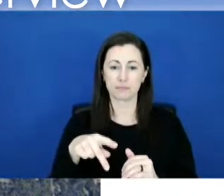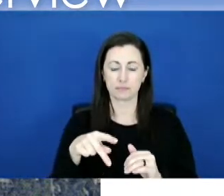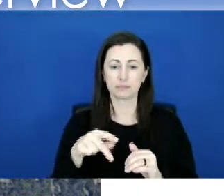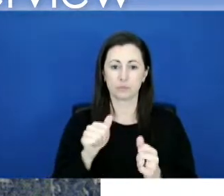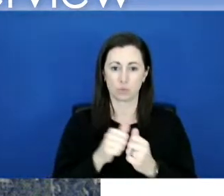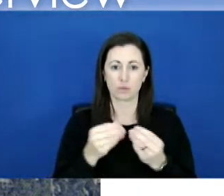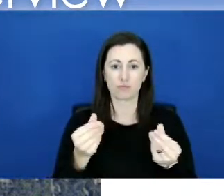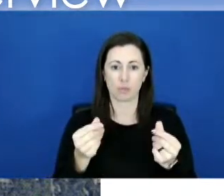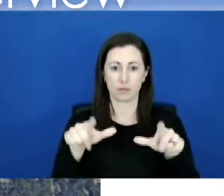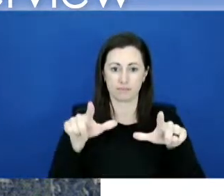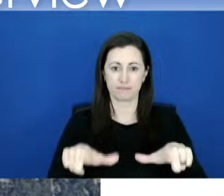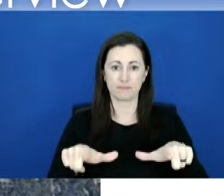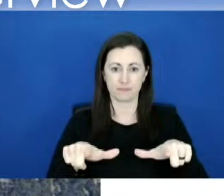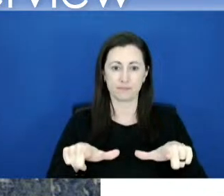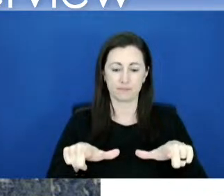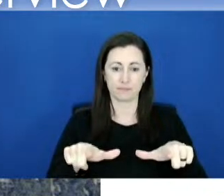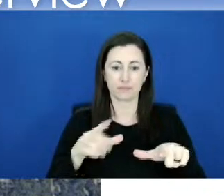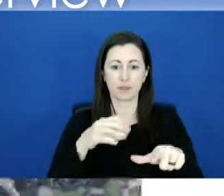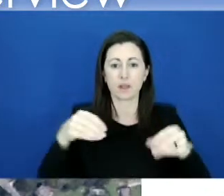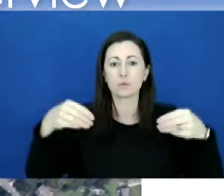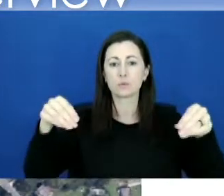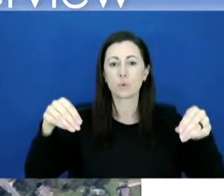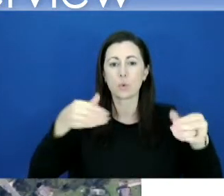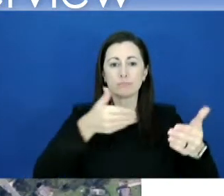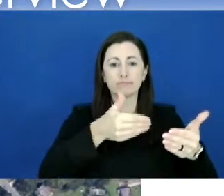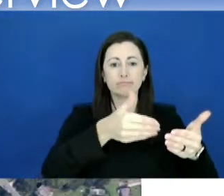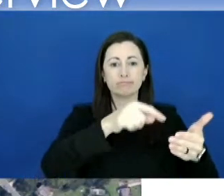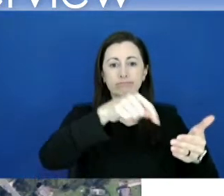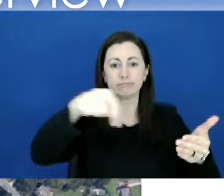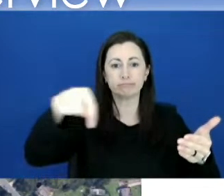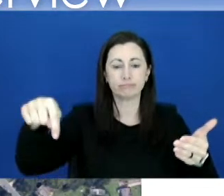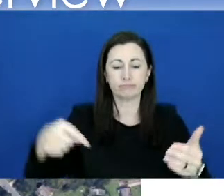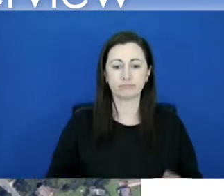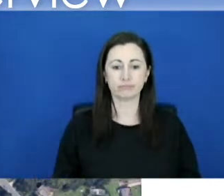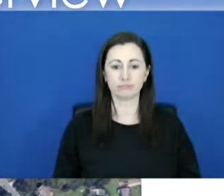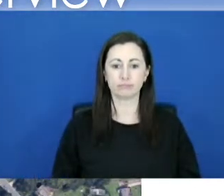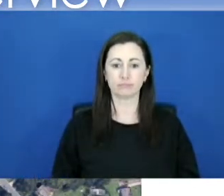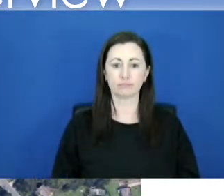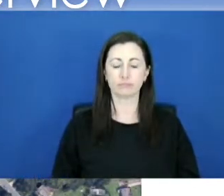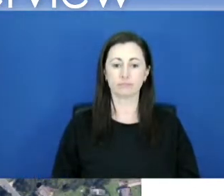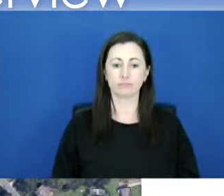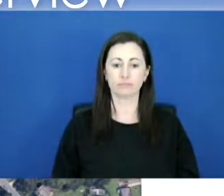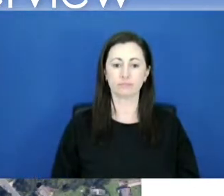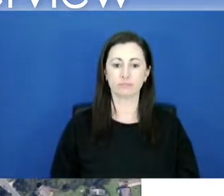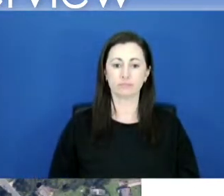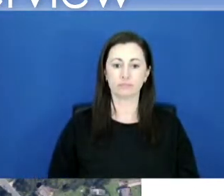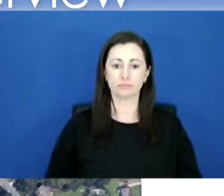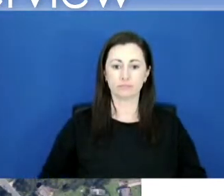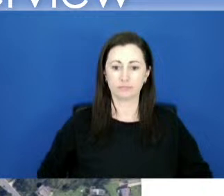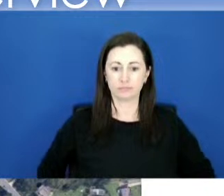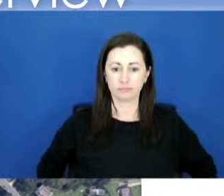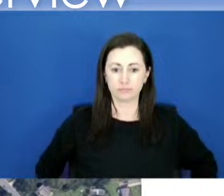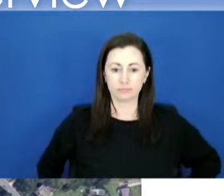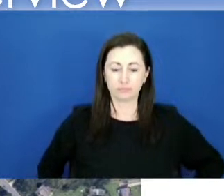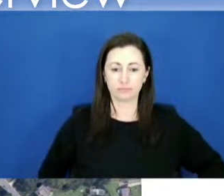WE HAVE THE PICTURES.